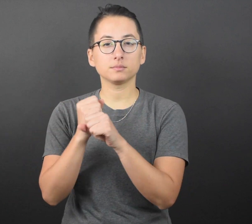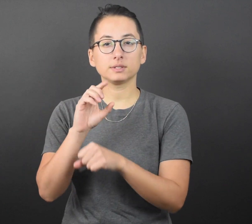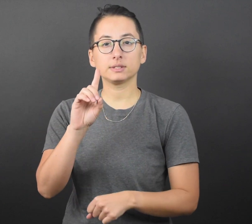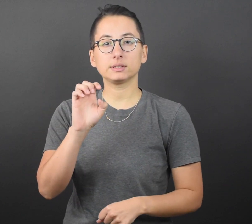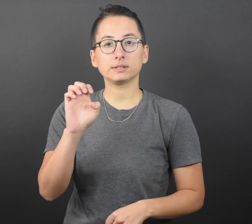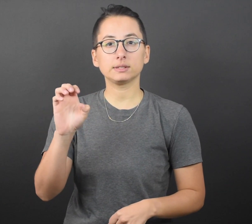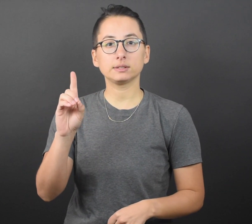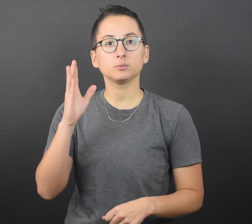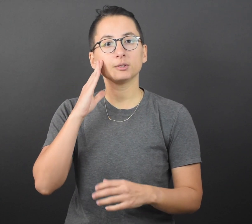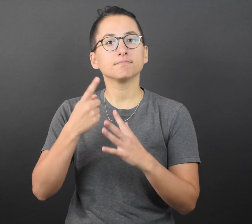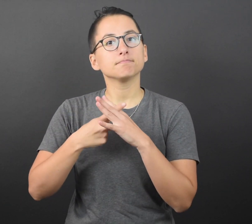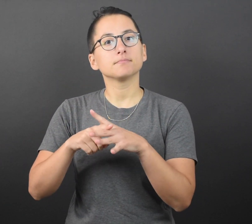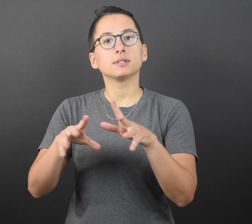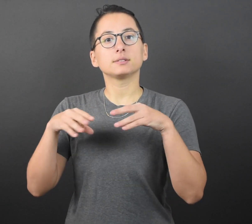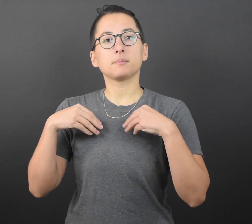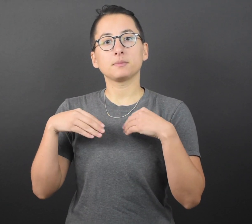to Begin Accepting Applications